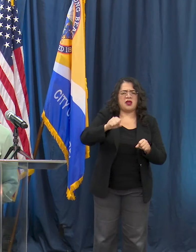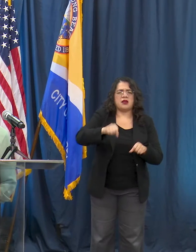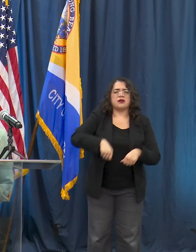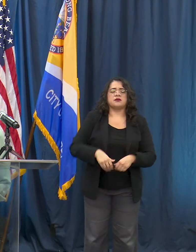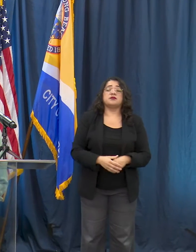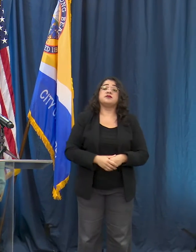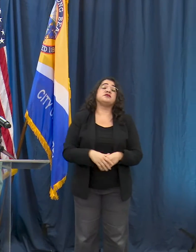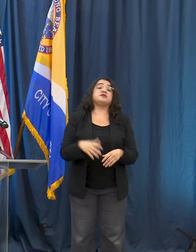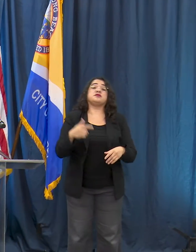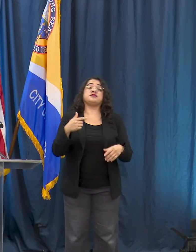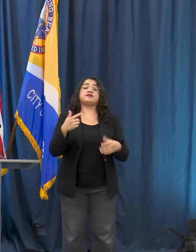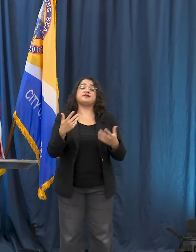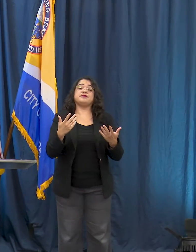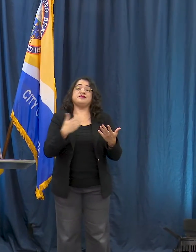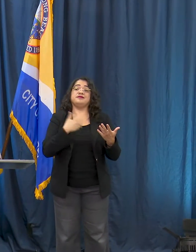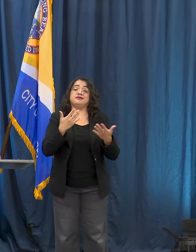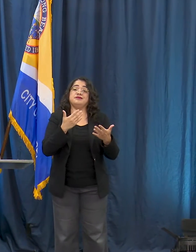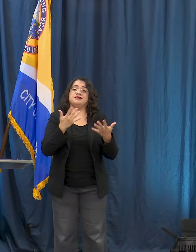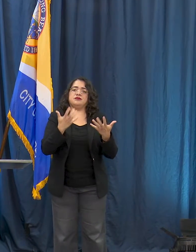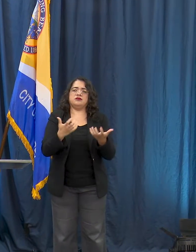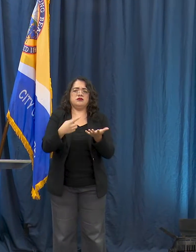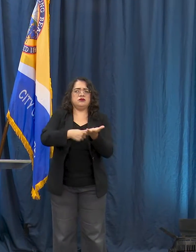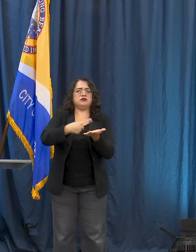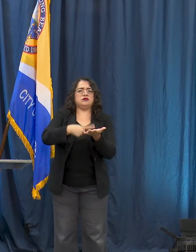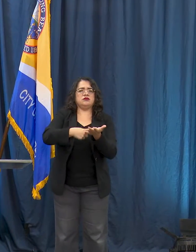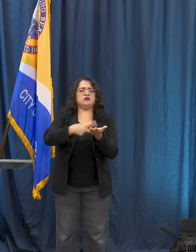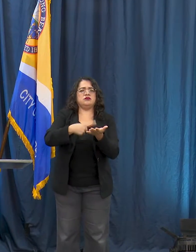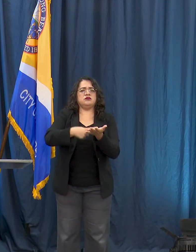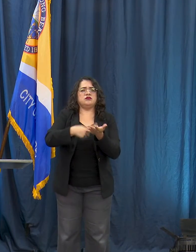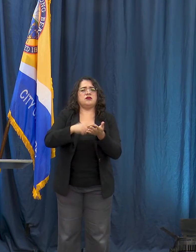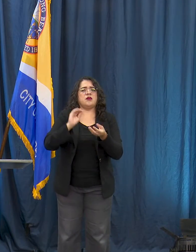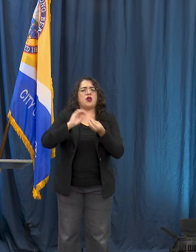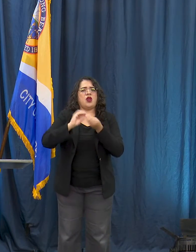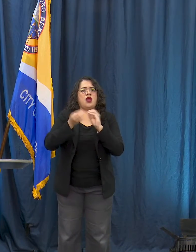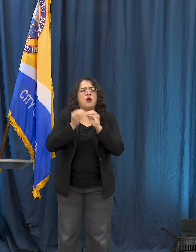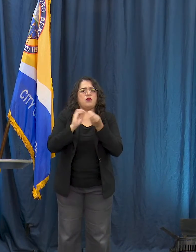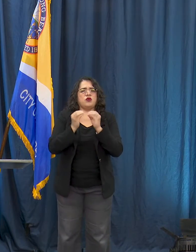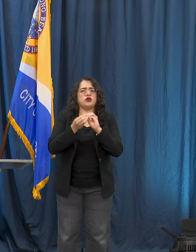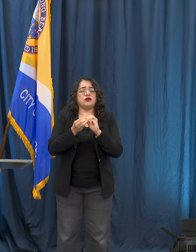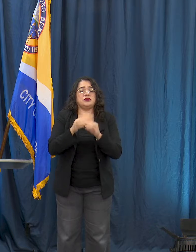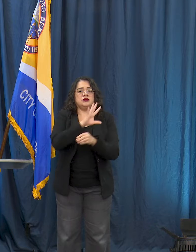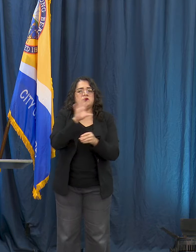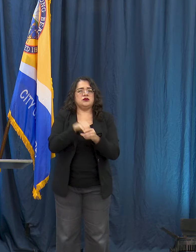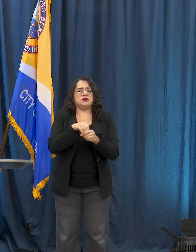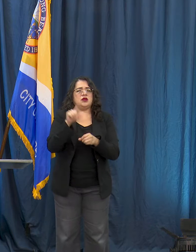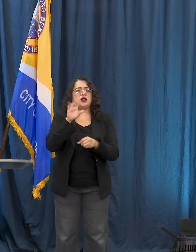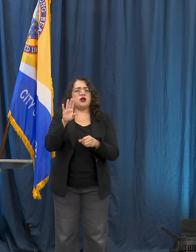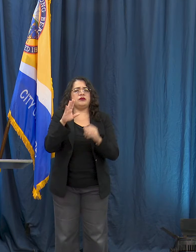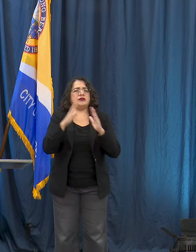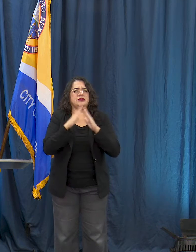I do want to move forward a little bit and just talk about our numbers right now within the city and our COVID numbers.